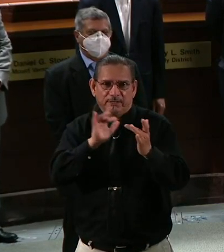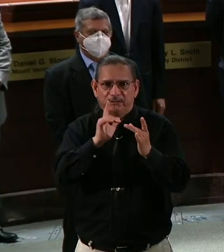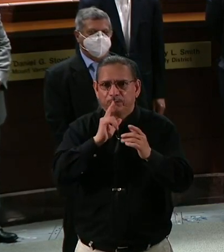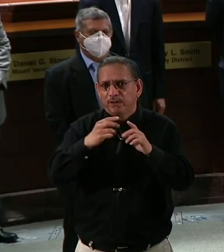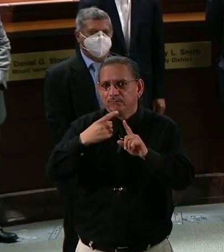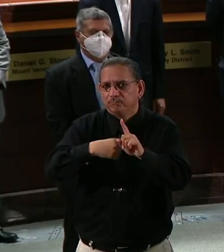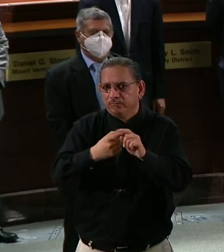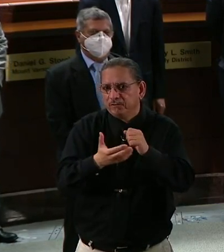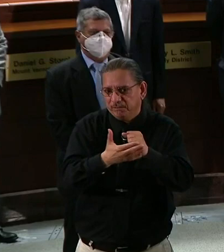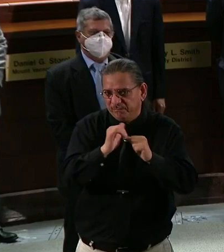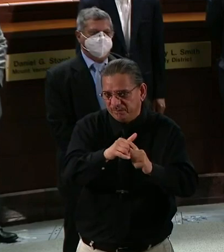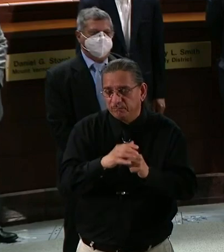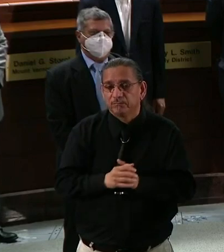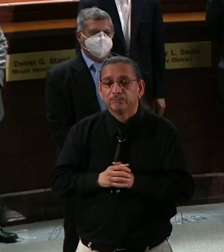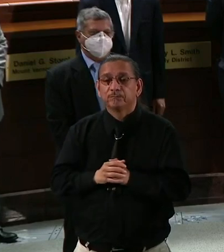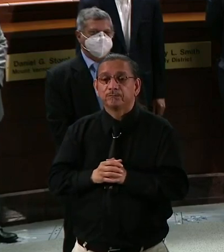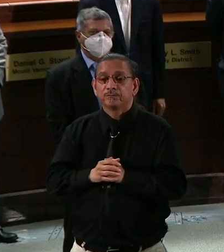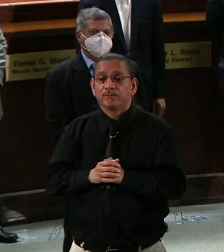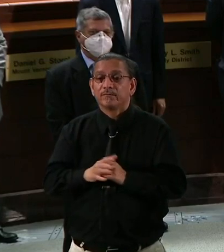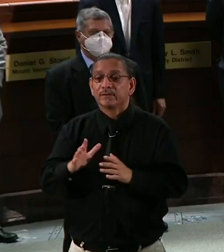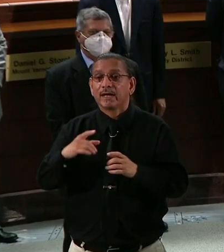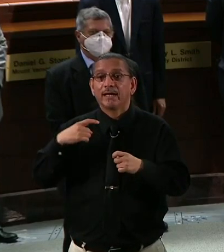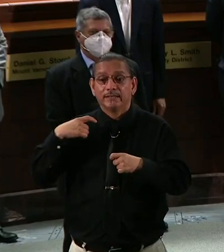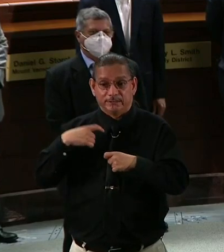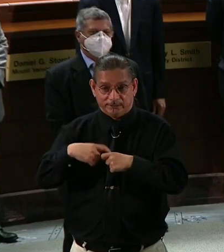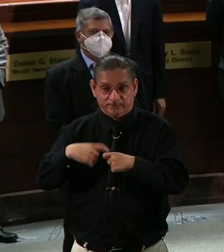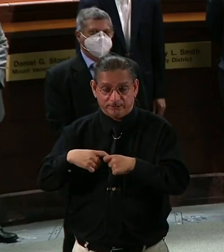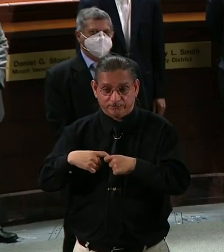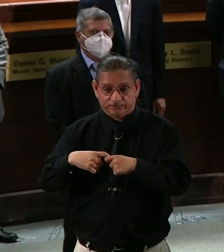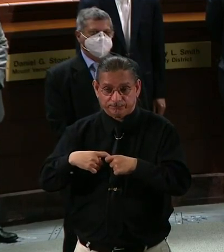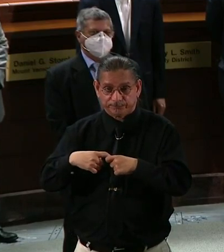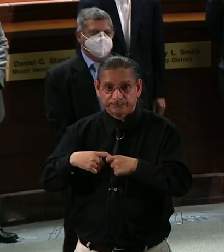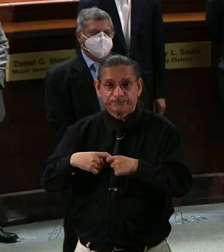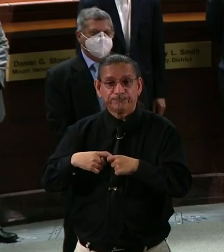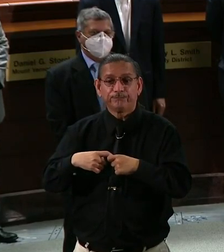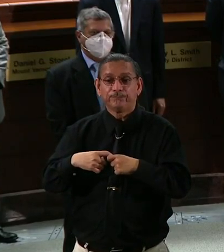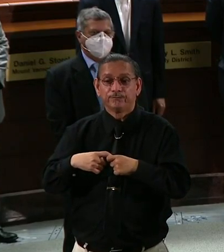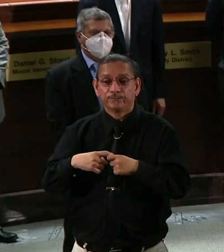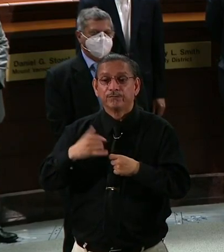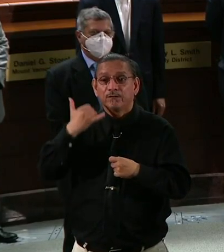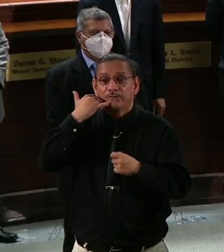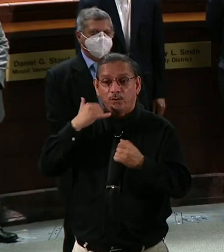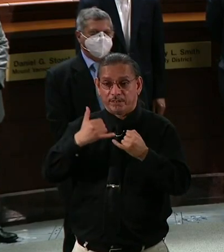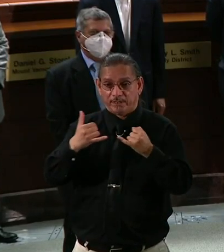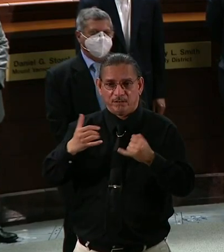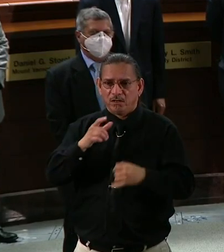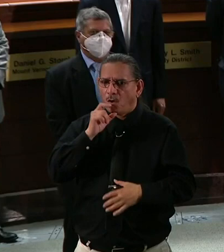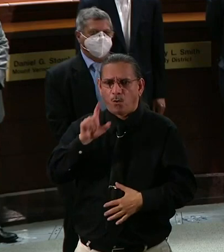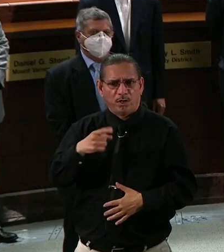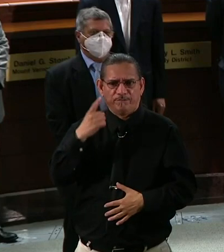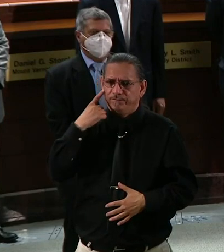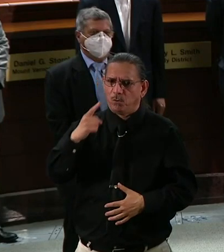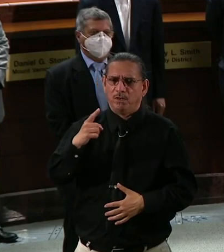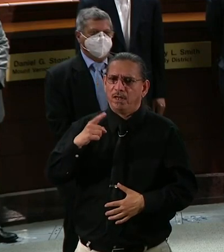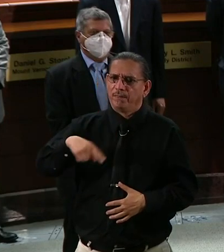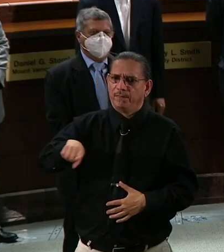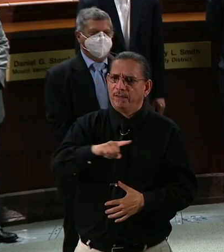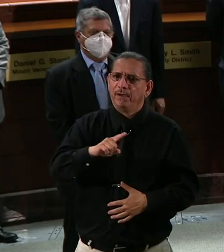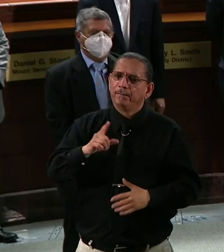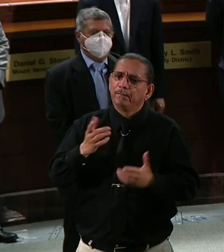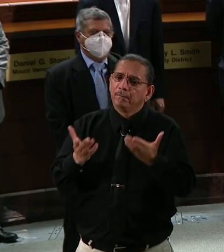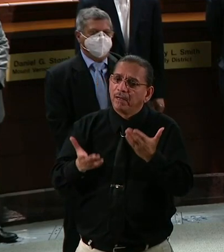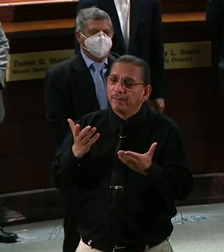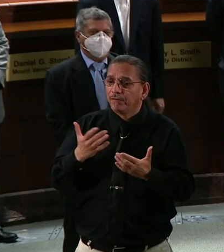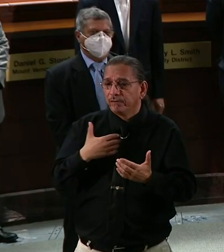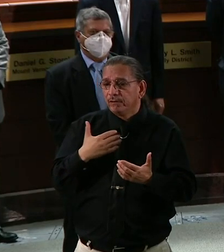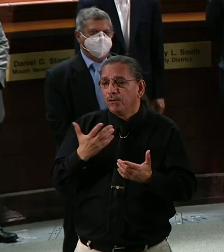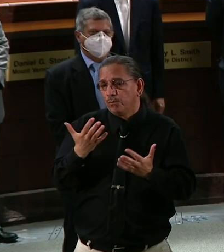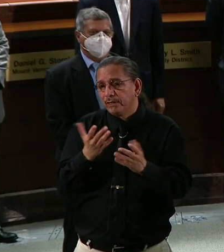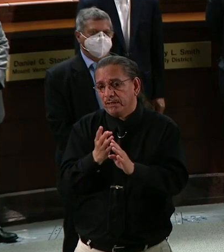THIS OUT TODAY. DA DA OF LOS